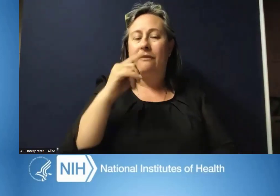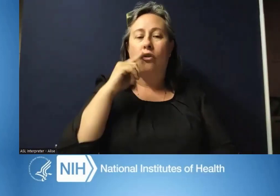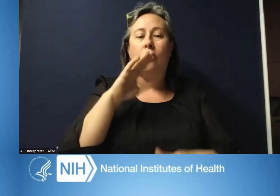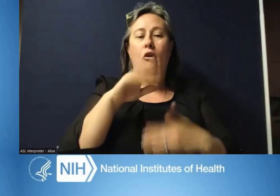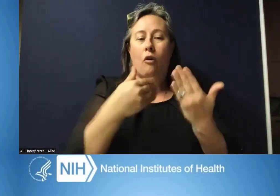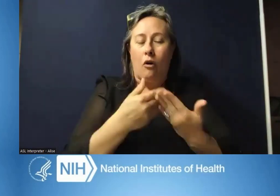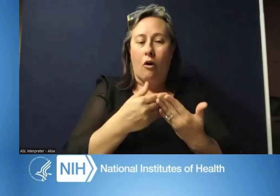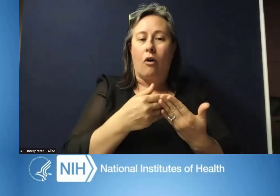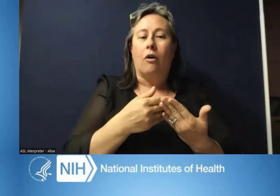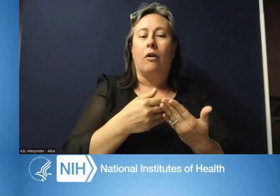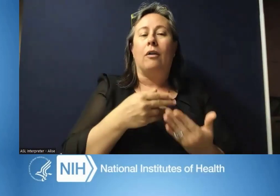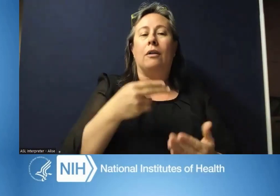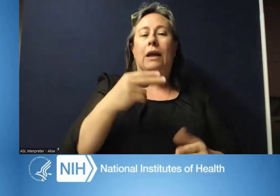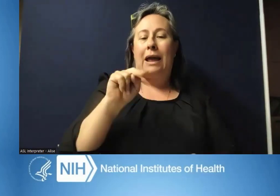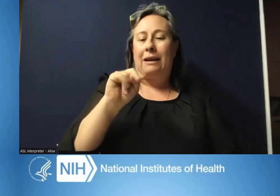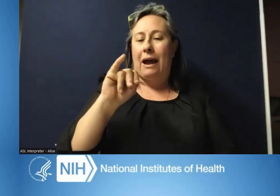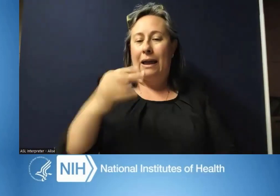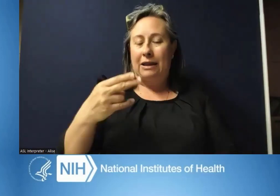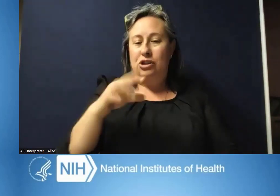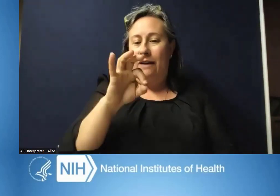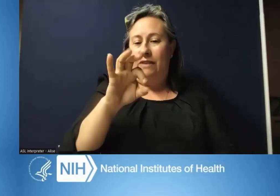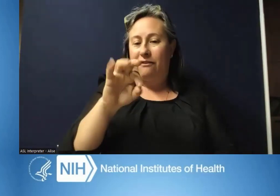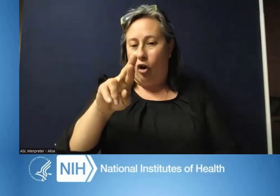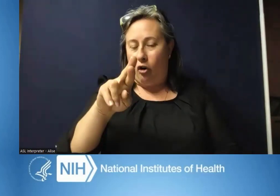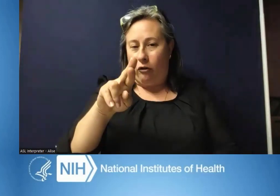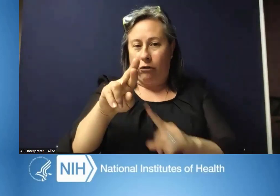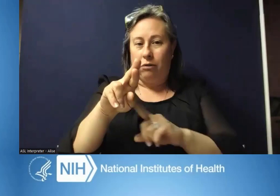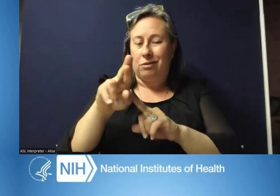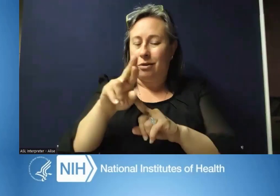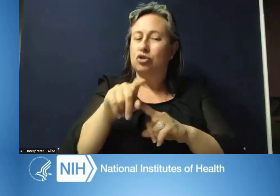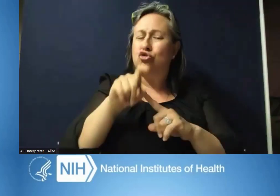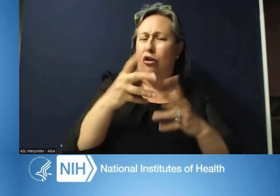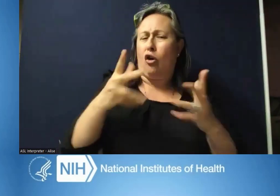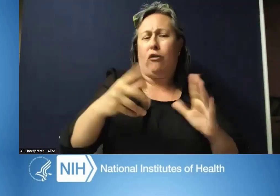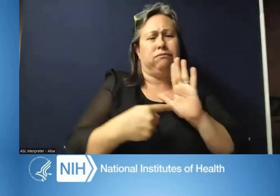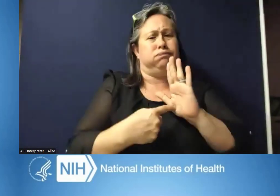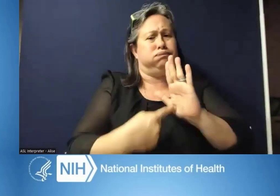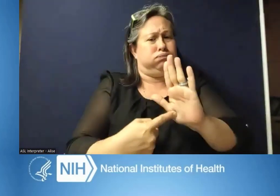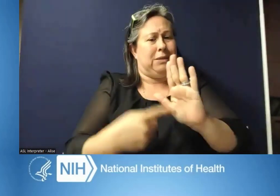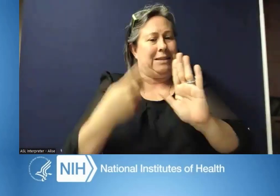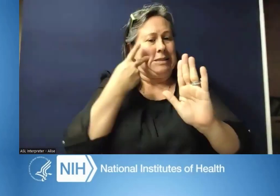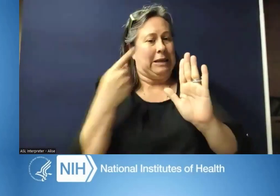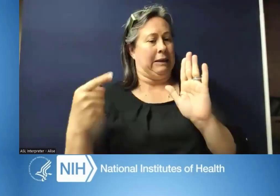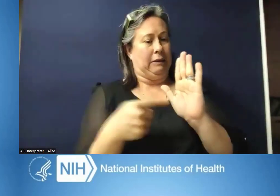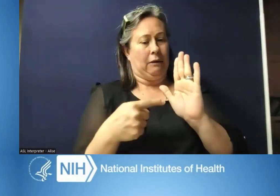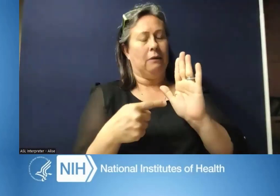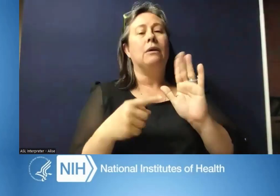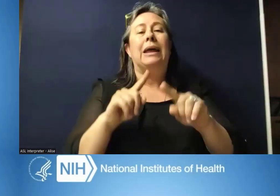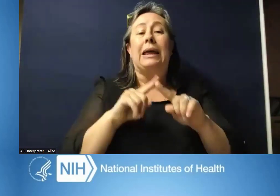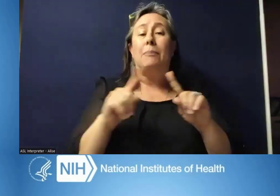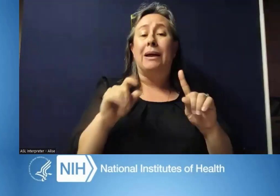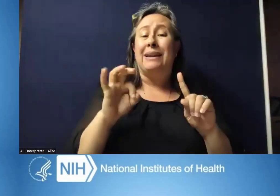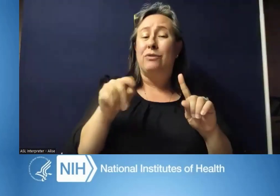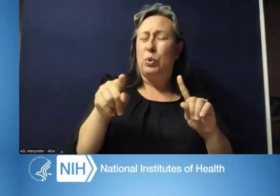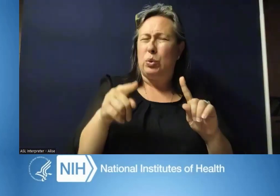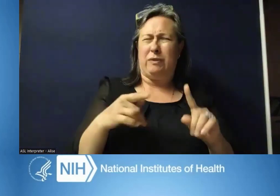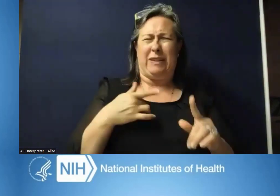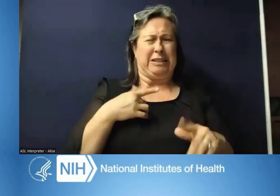so that information should already be displayed. If you have any technical questions there, you could reach out to the eRA service staff.